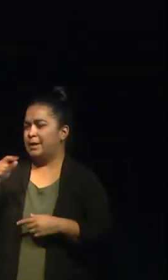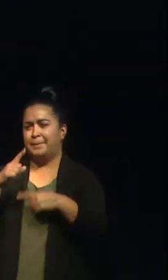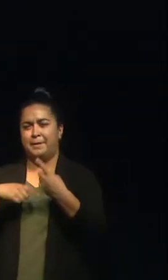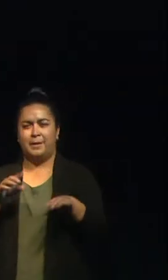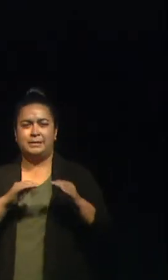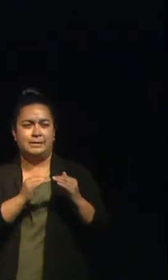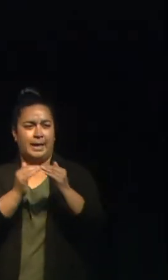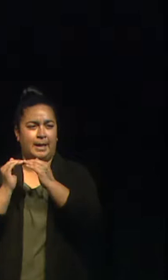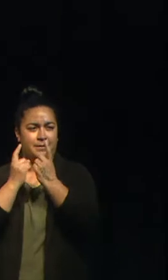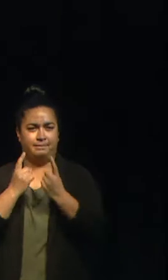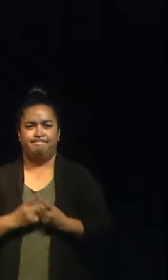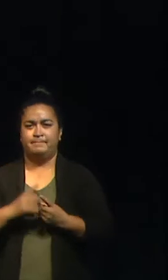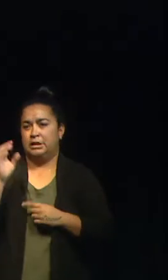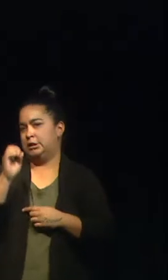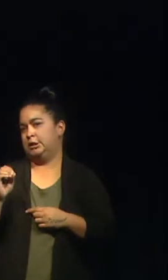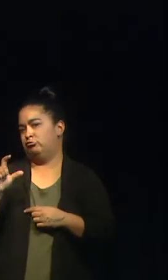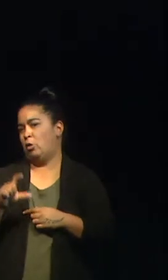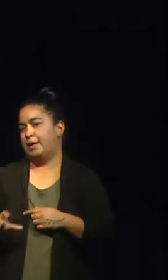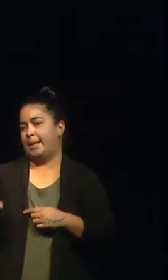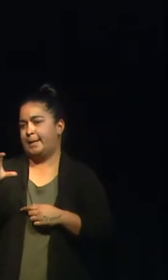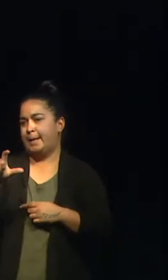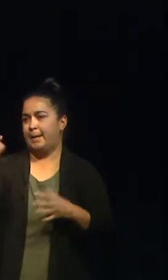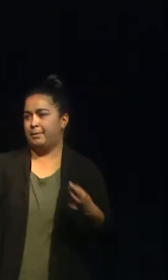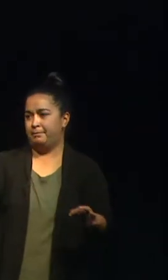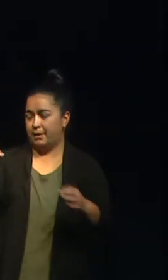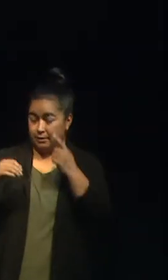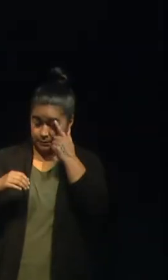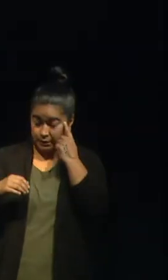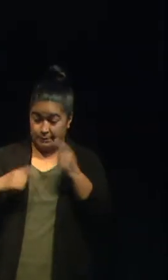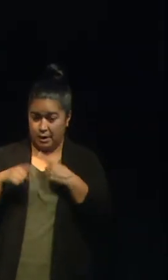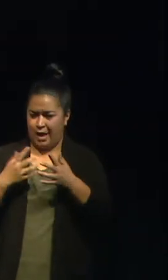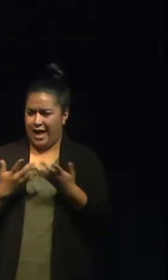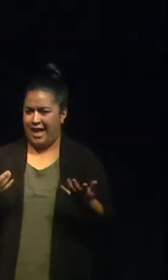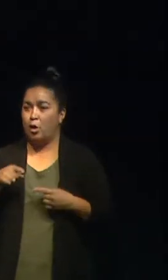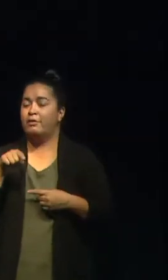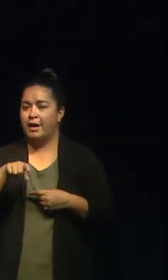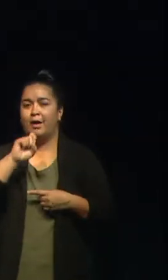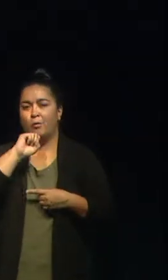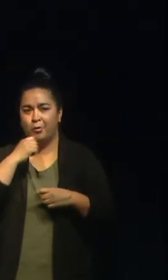week, which is the zero carbon bill and how it underpins the transition that we're on